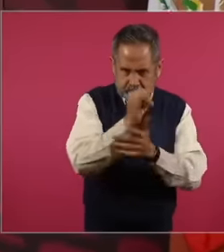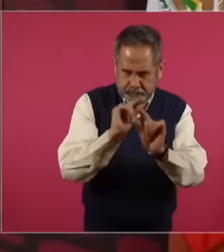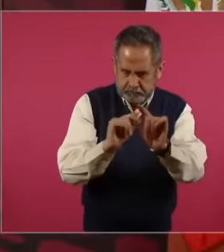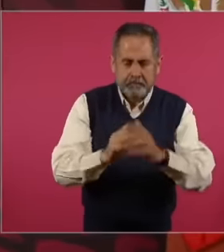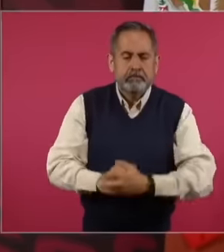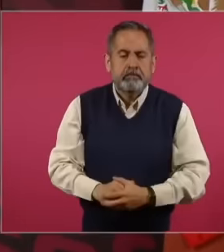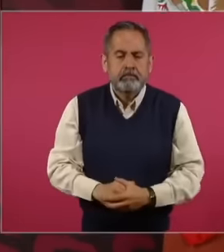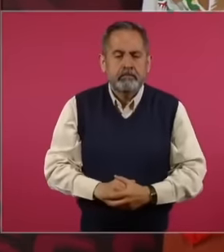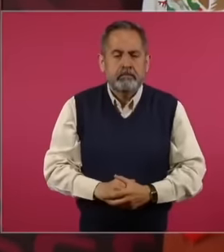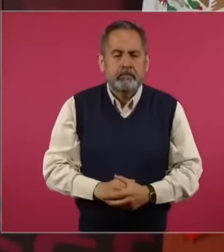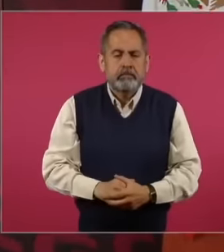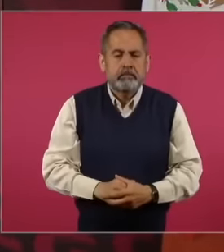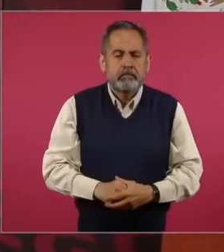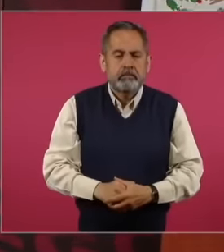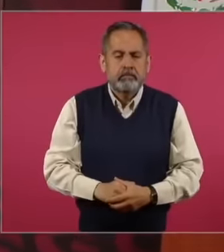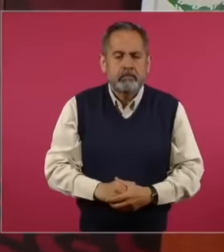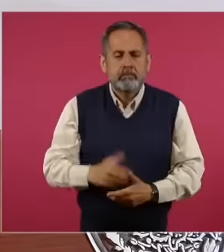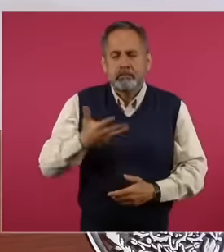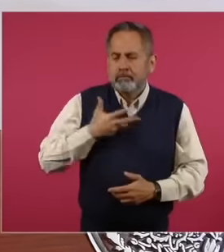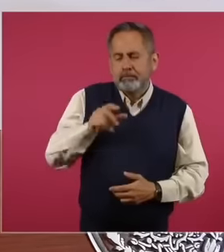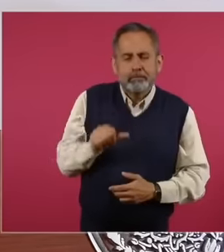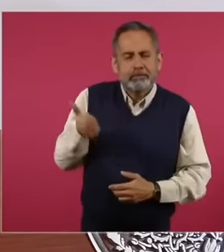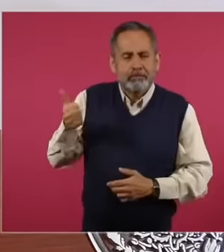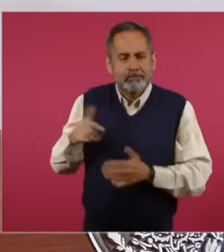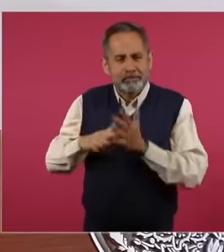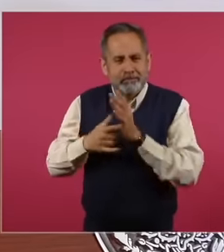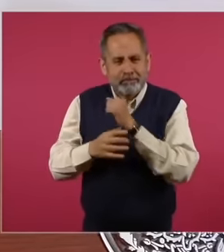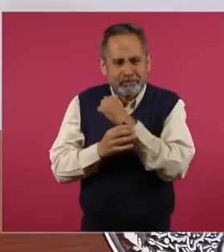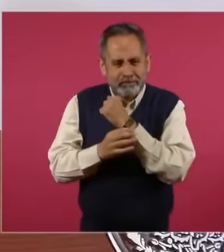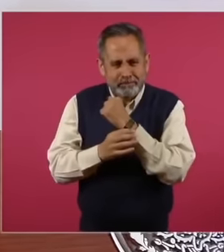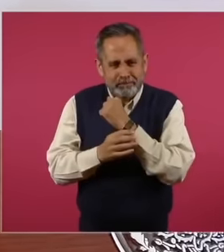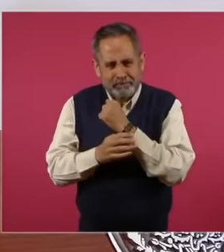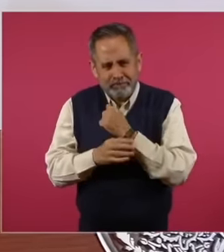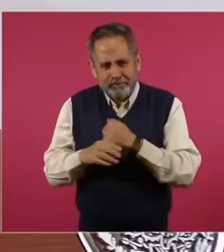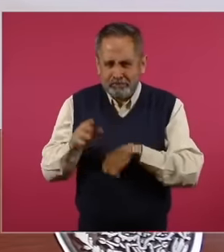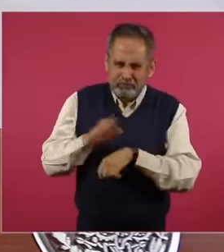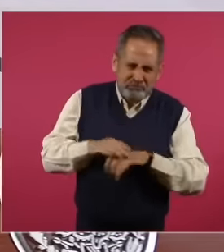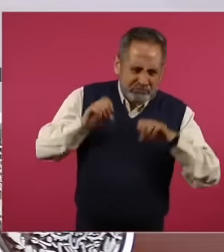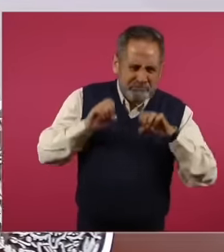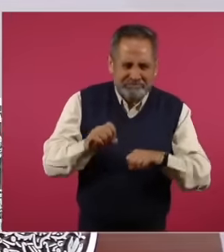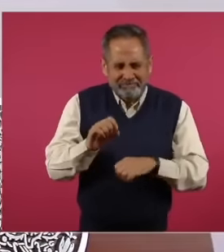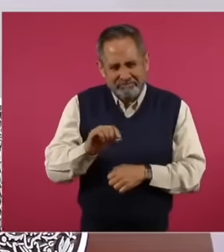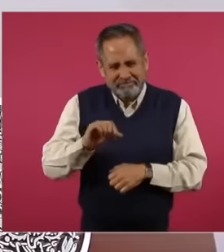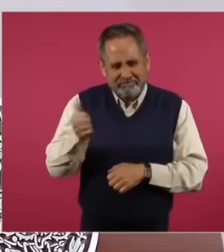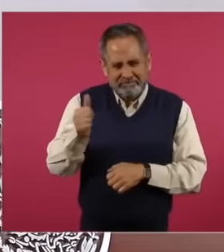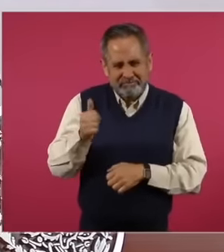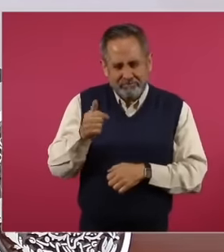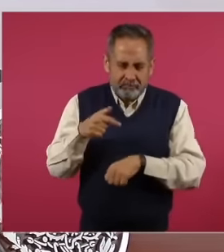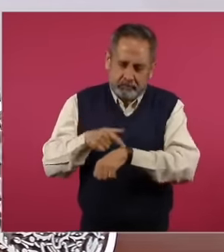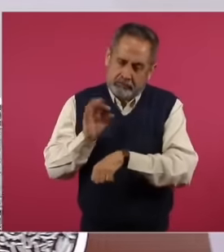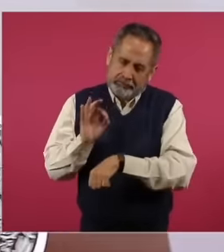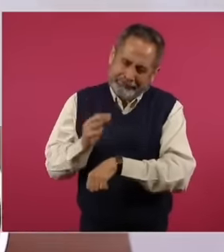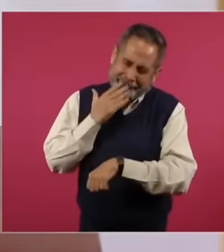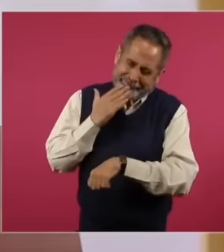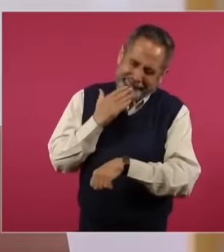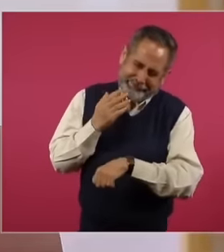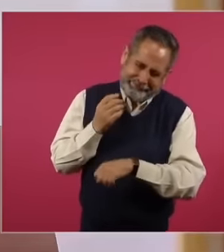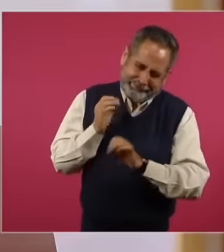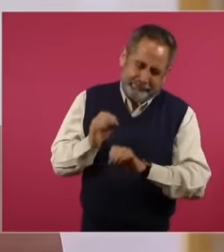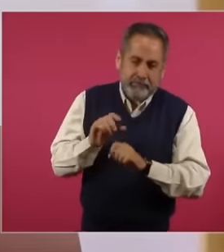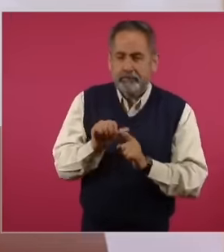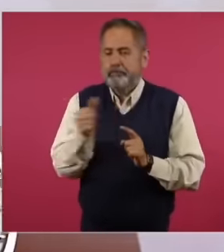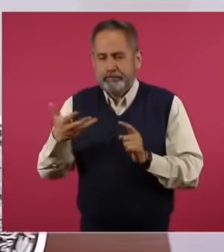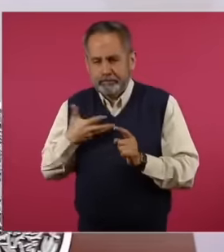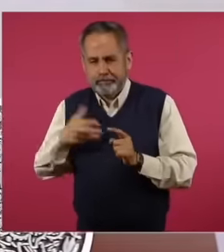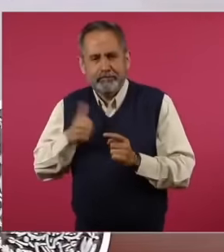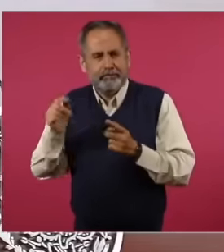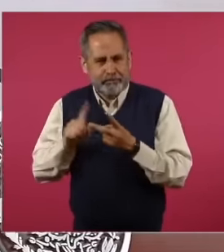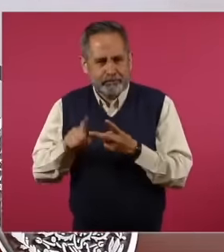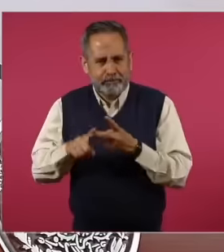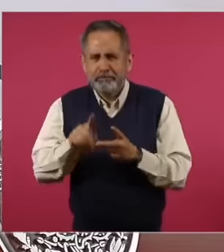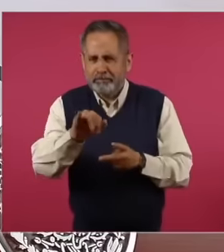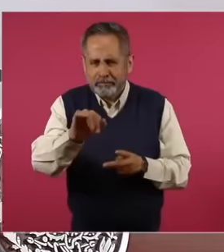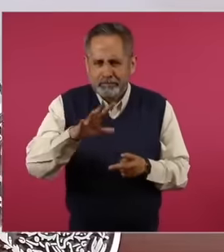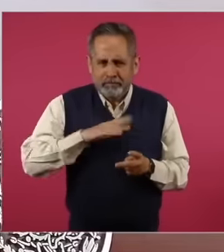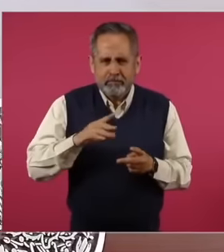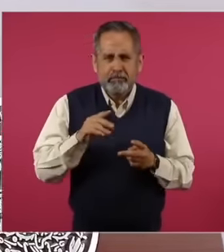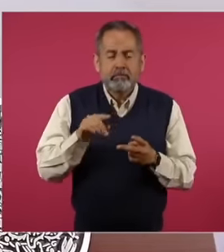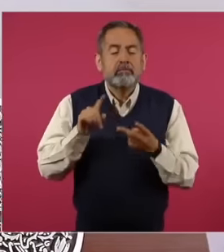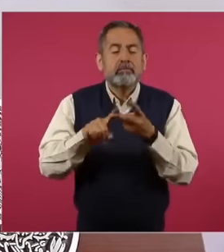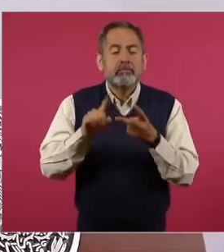because I have another one not as good as this one but I have another one yes I'm going